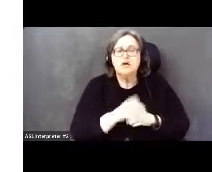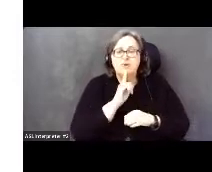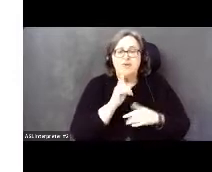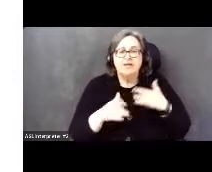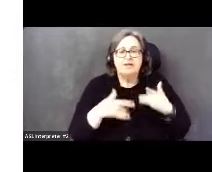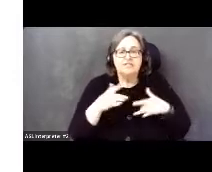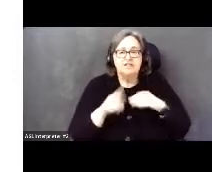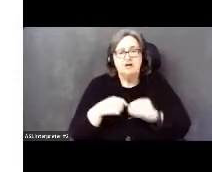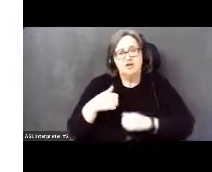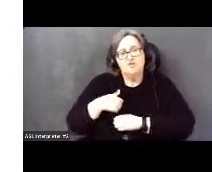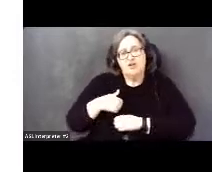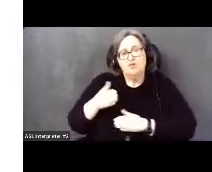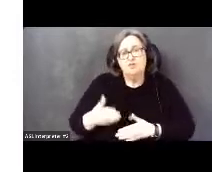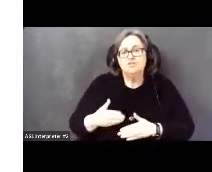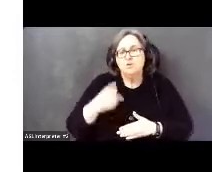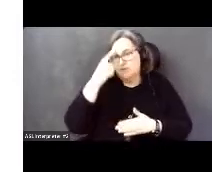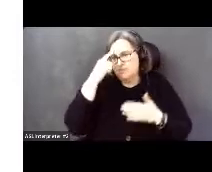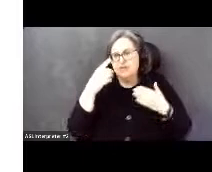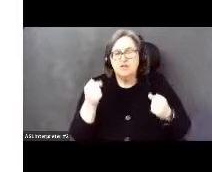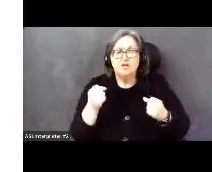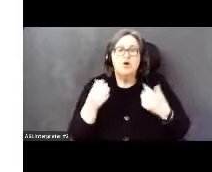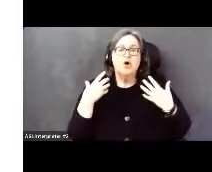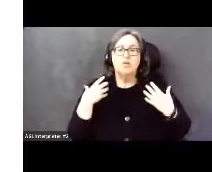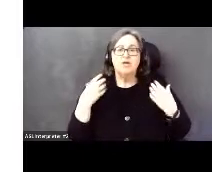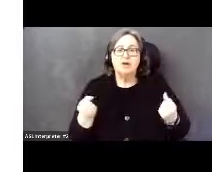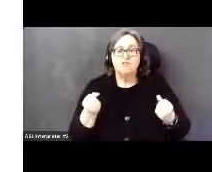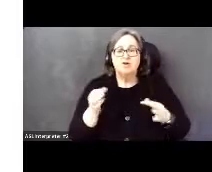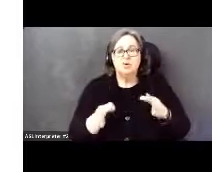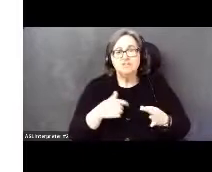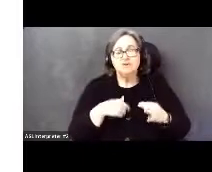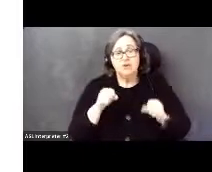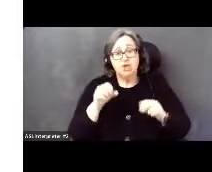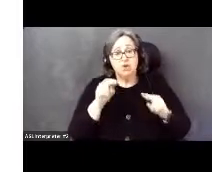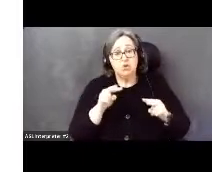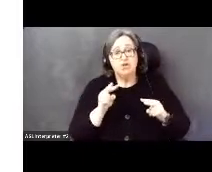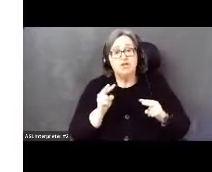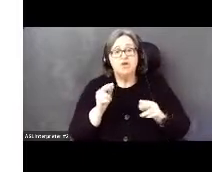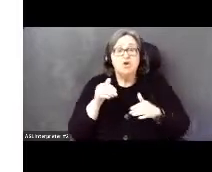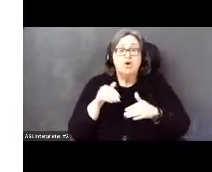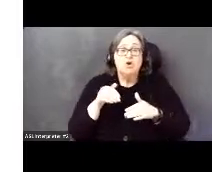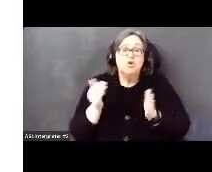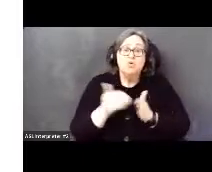veterans or mental health or recovery courts. I could look at reentry programs and parole